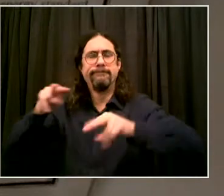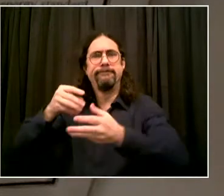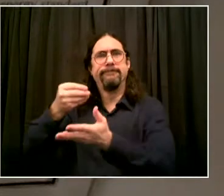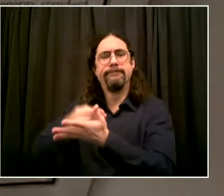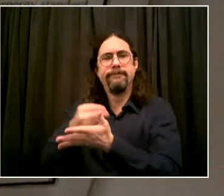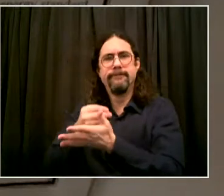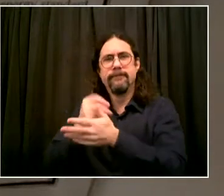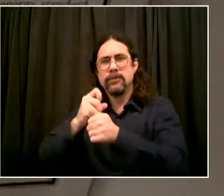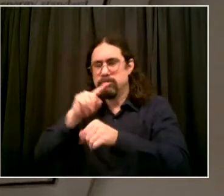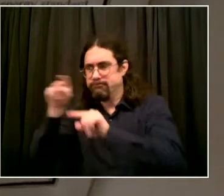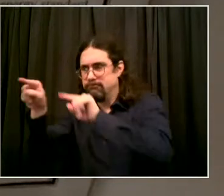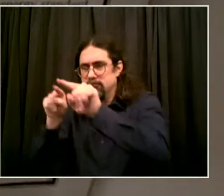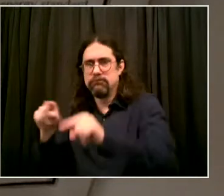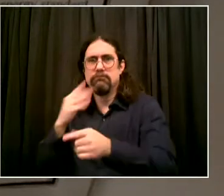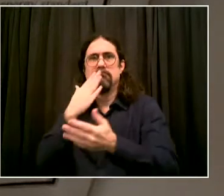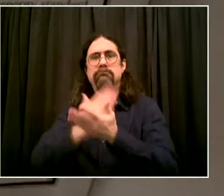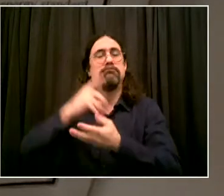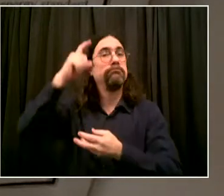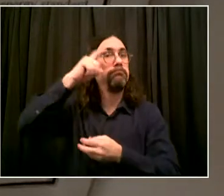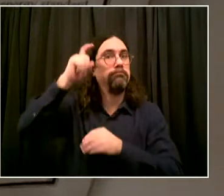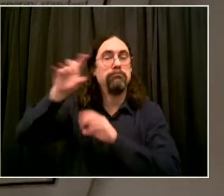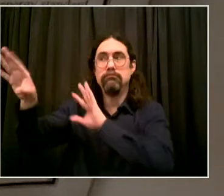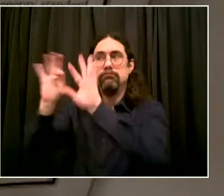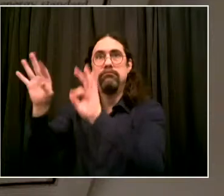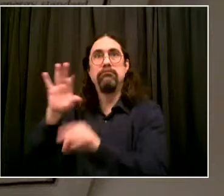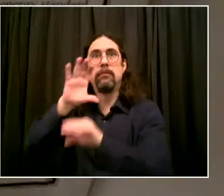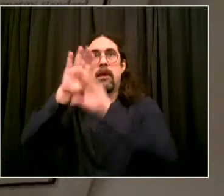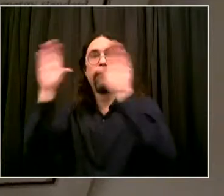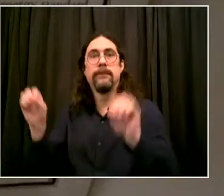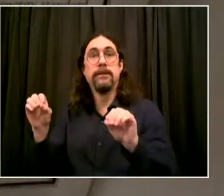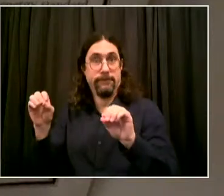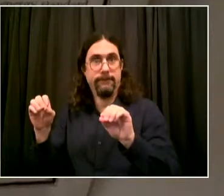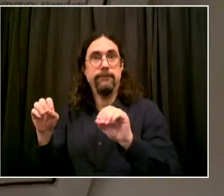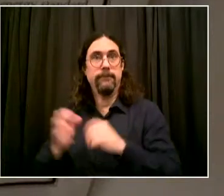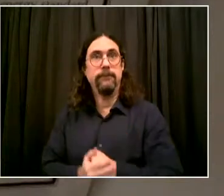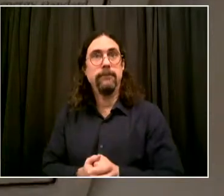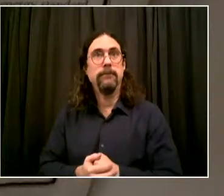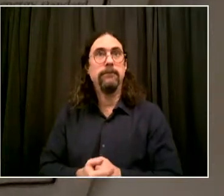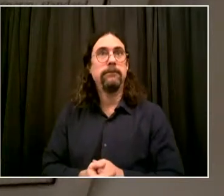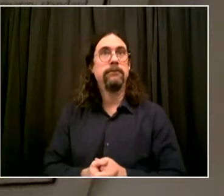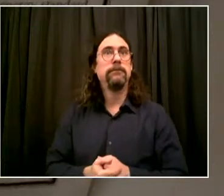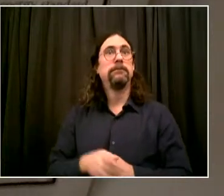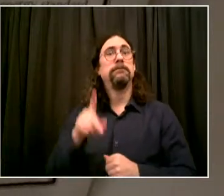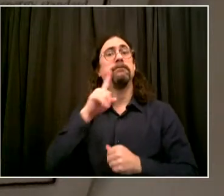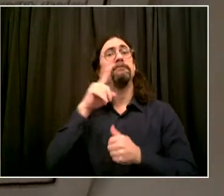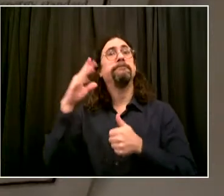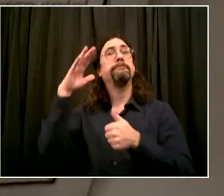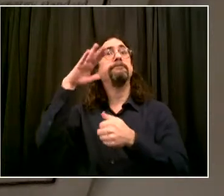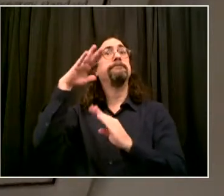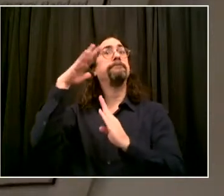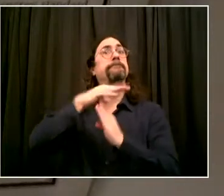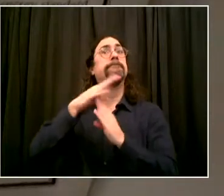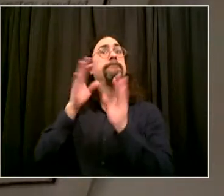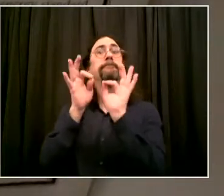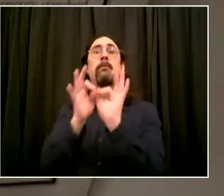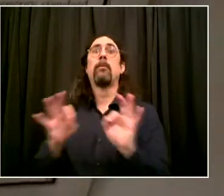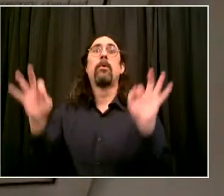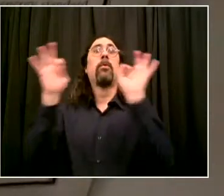DIVESTED NOTHING HAS BEEN MORE